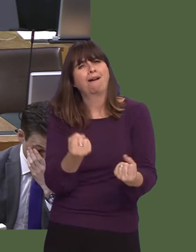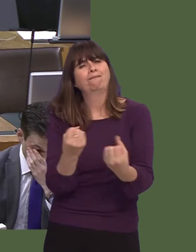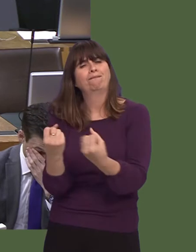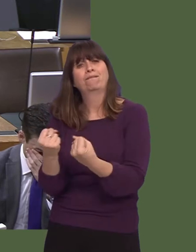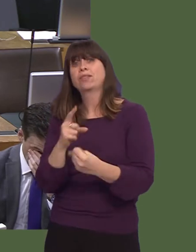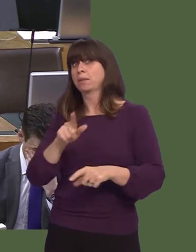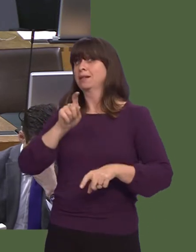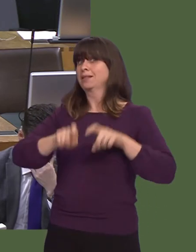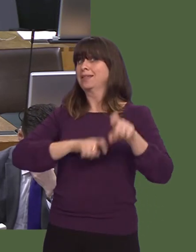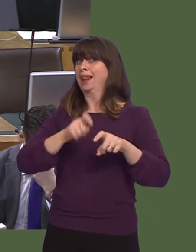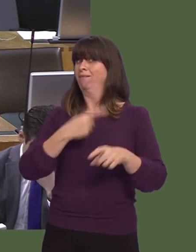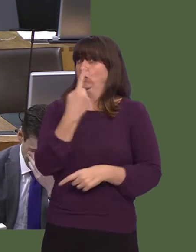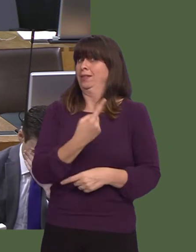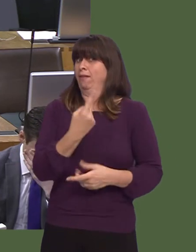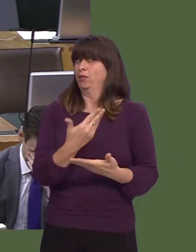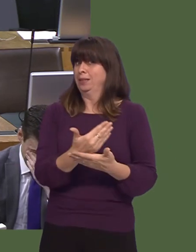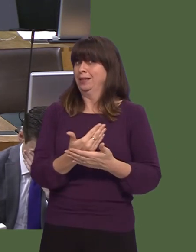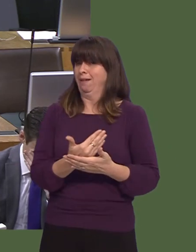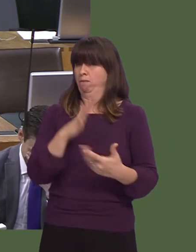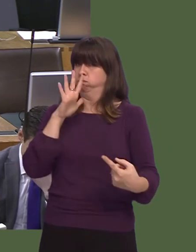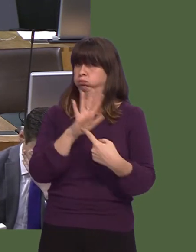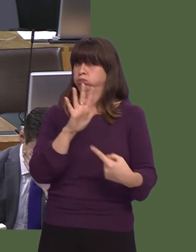own safety, it's massively important that they have lights on at night, they don't wear